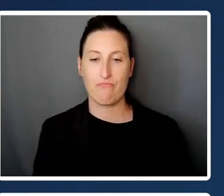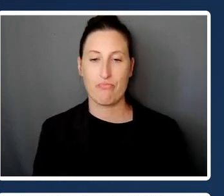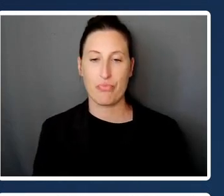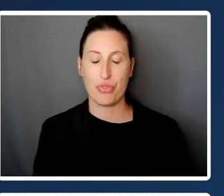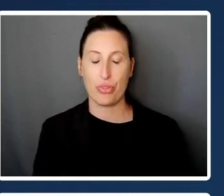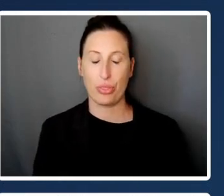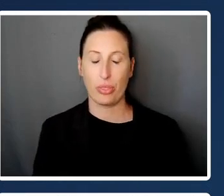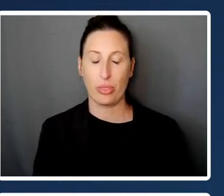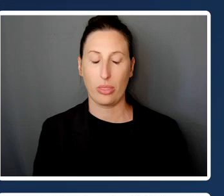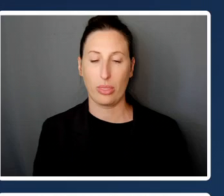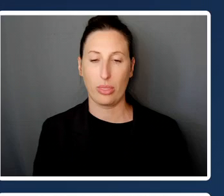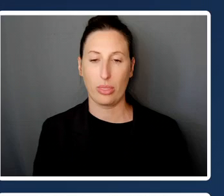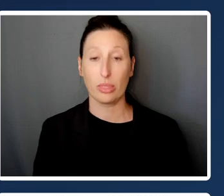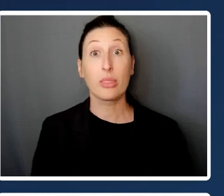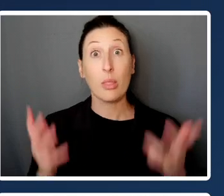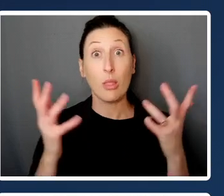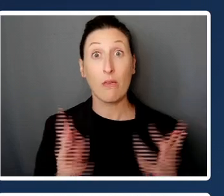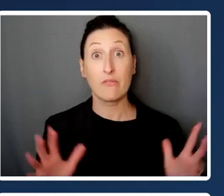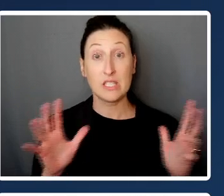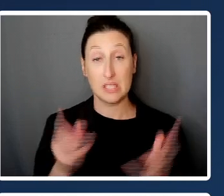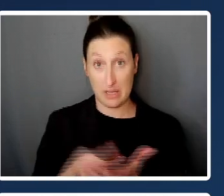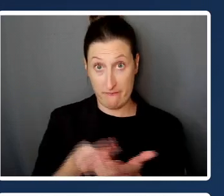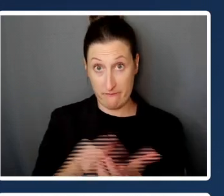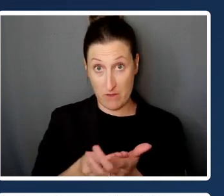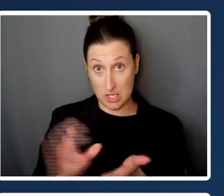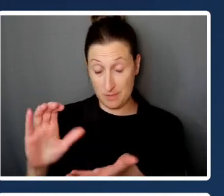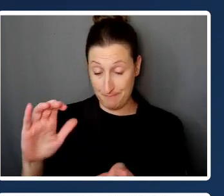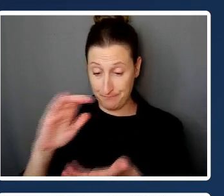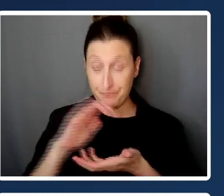With the funds that we received -- and you know, it's something that we could have done it,